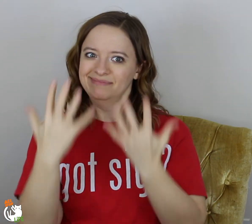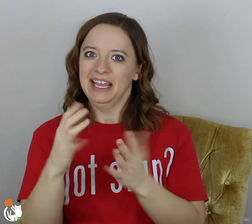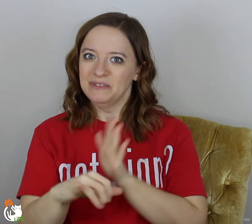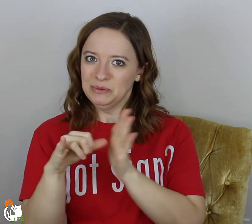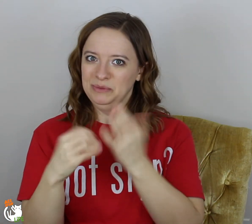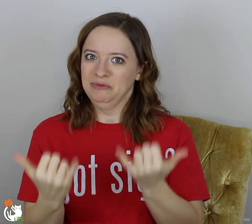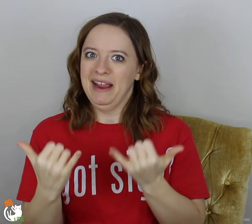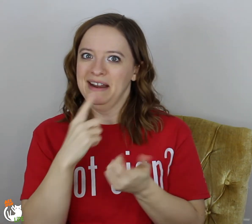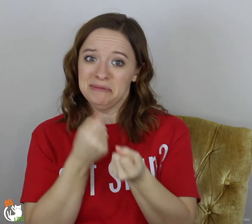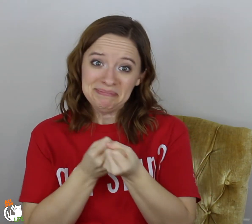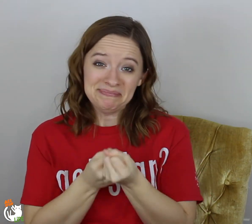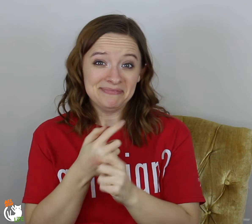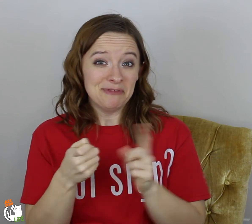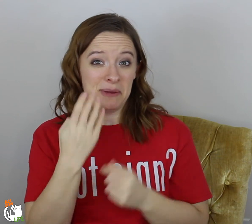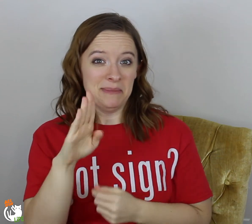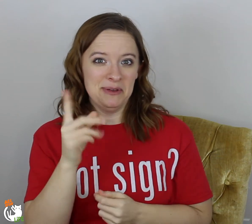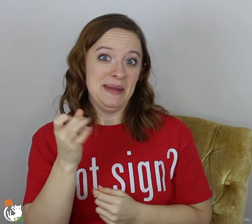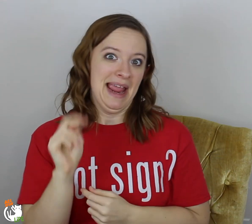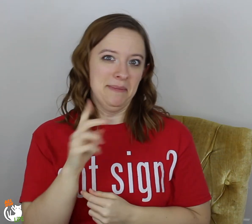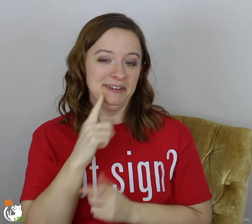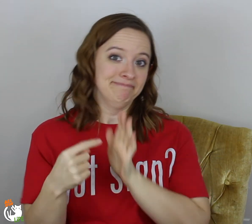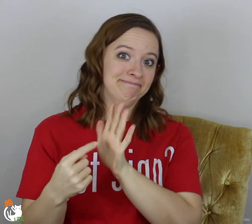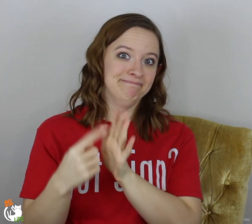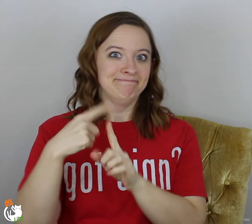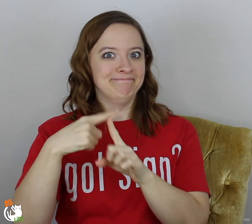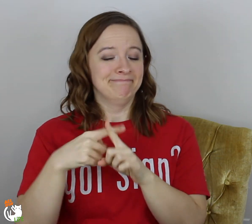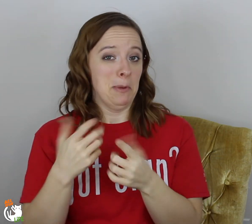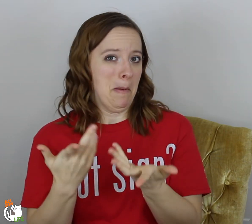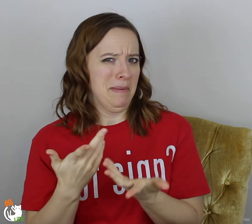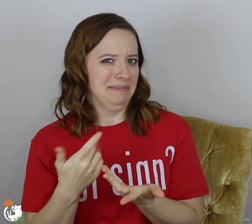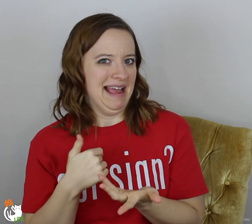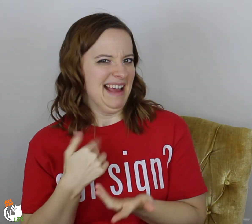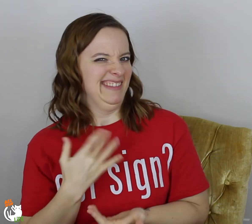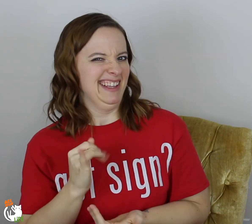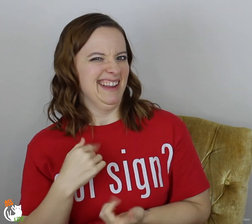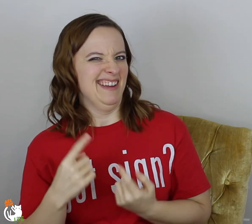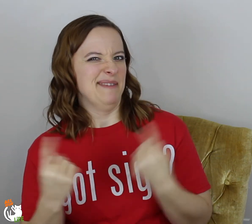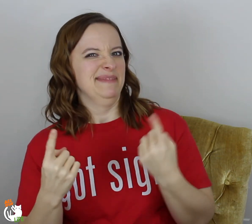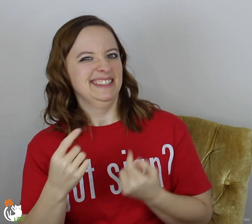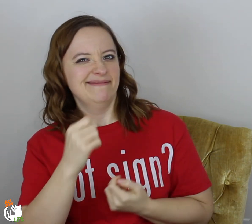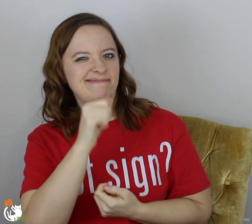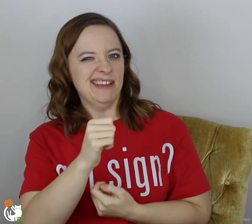I know a lot of YouTubers are sponsored by Blue Apron and show all the positives about it, but I kind of feel like the opposite.